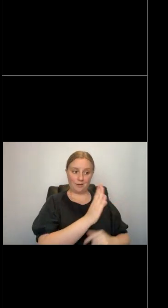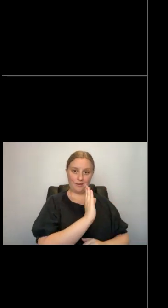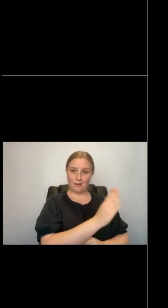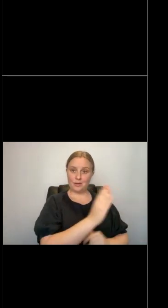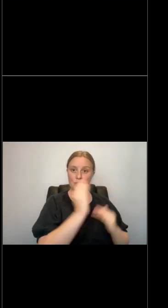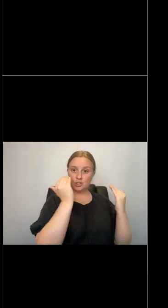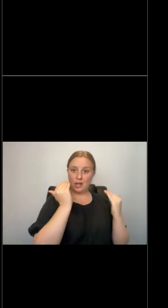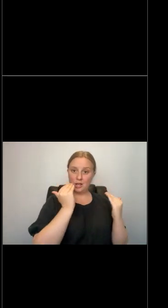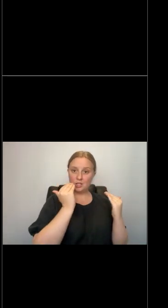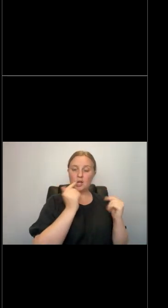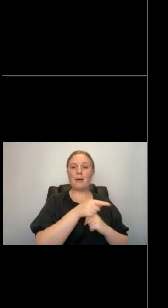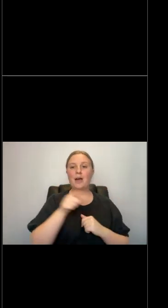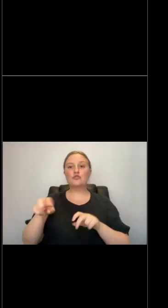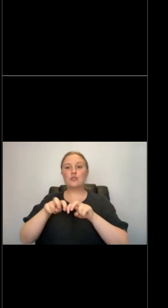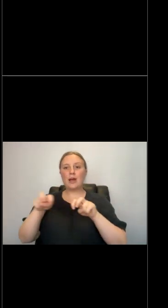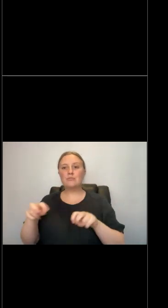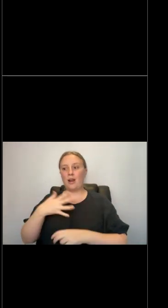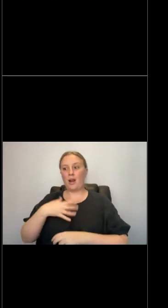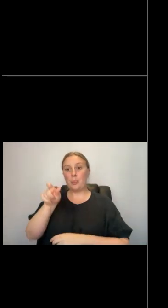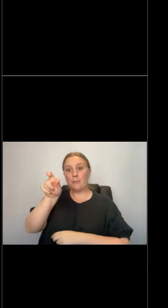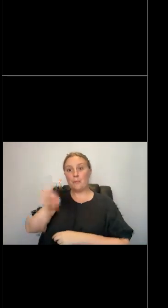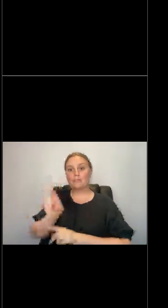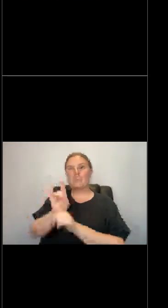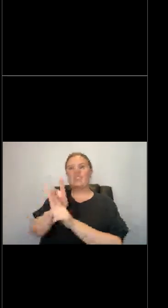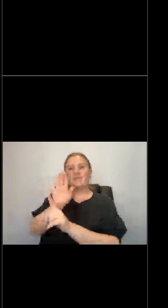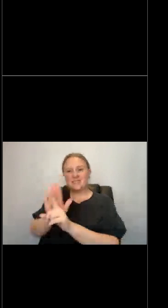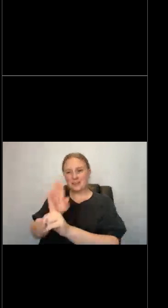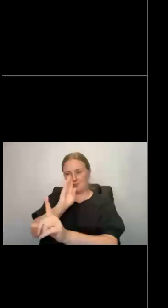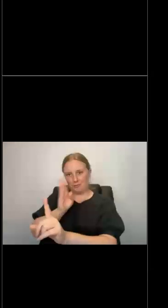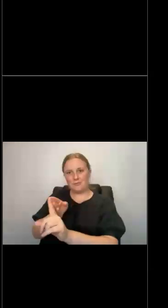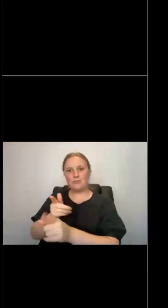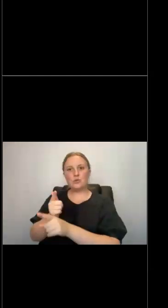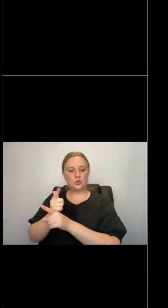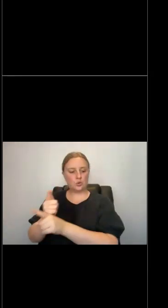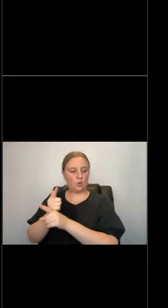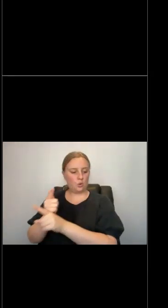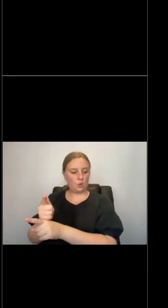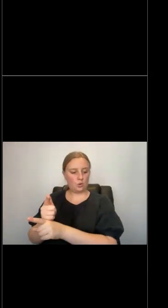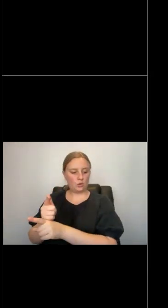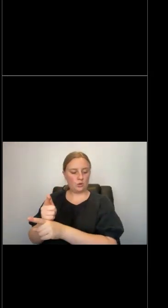to make inquiries with the person subject to the proceedings directly.